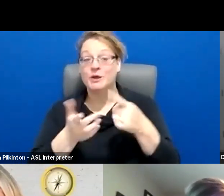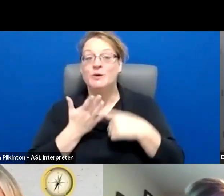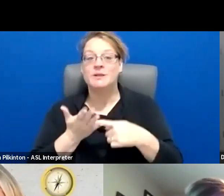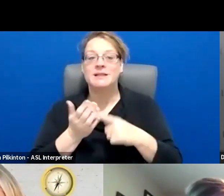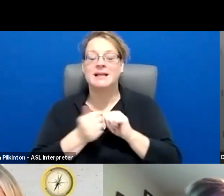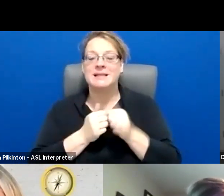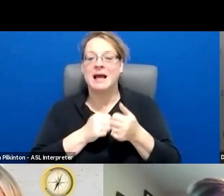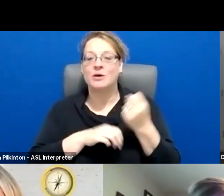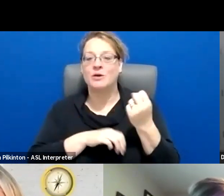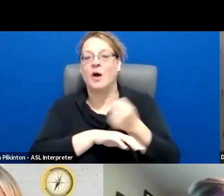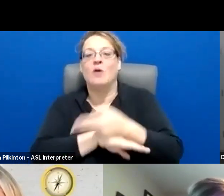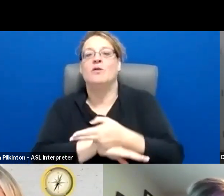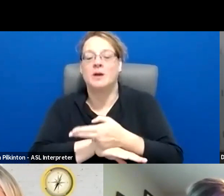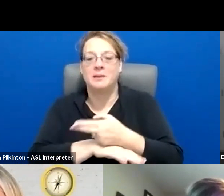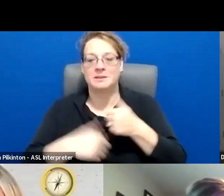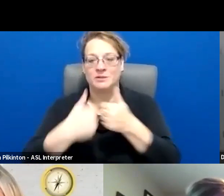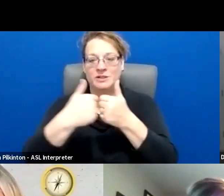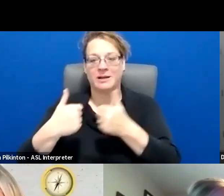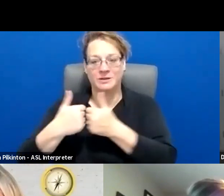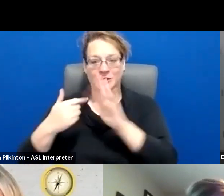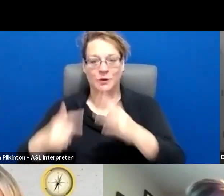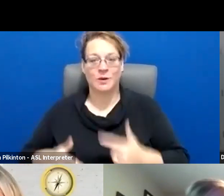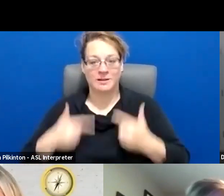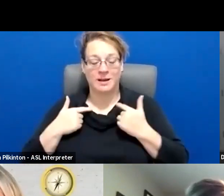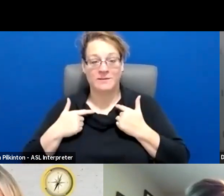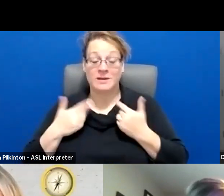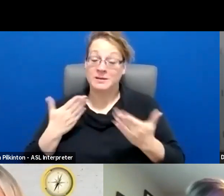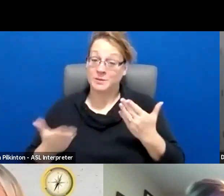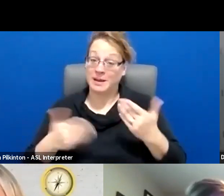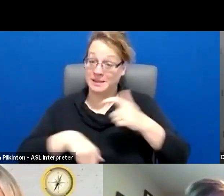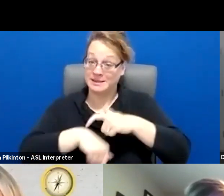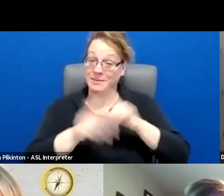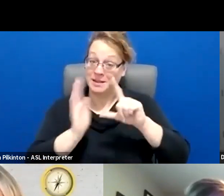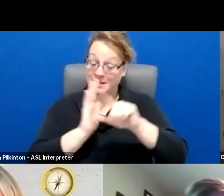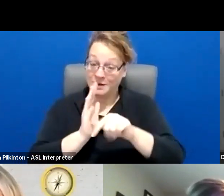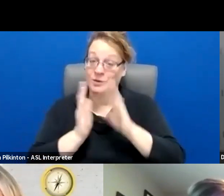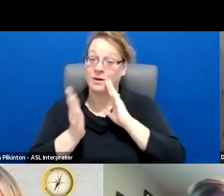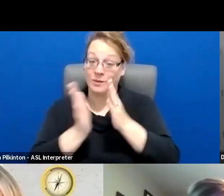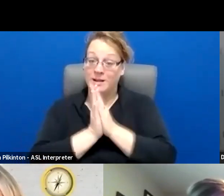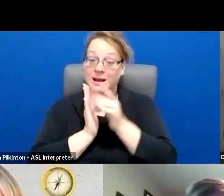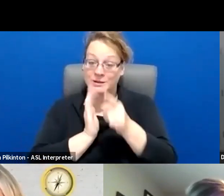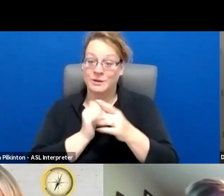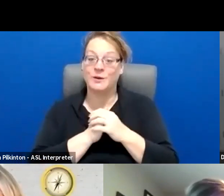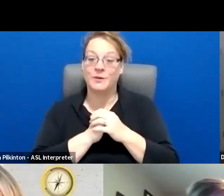David, I want to tell you I may come back to you later.